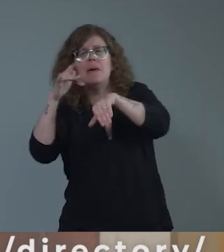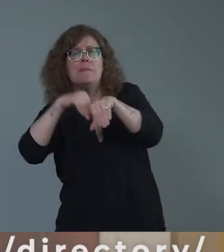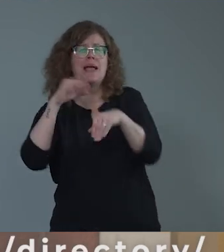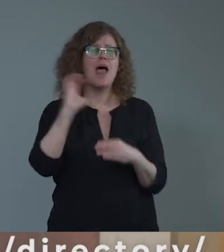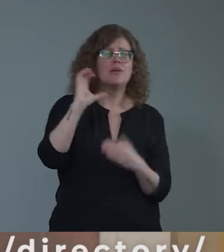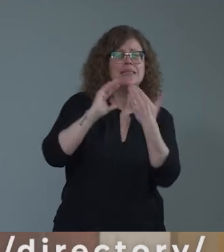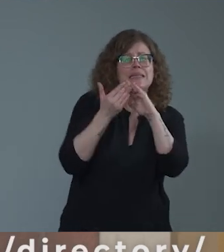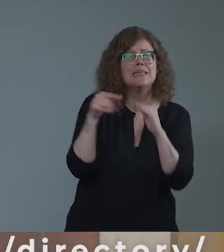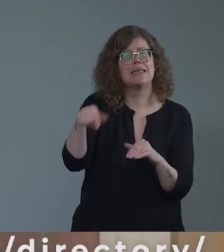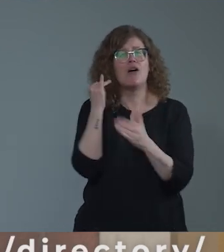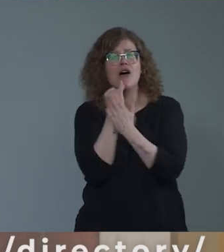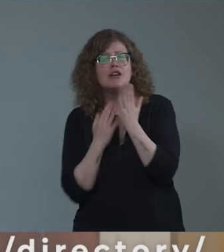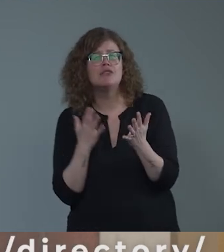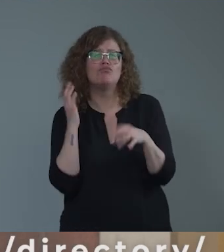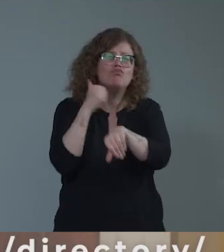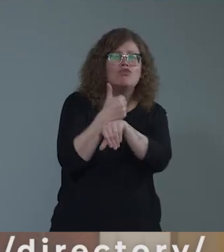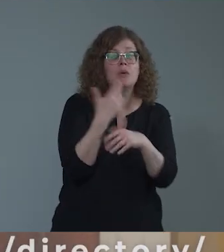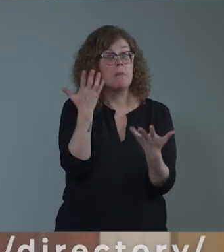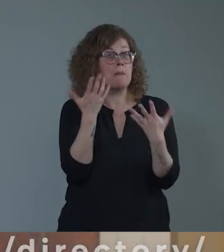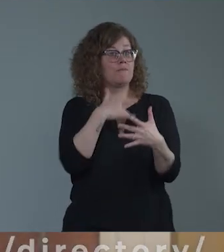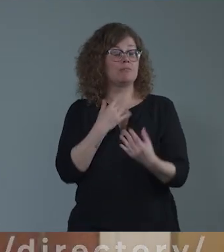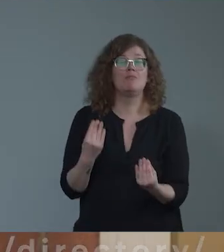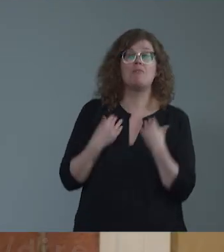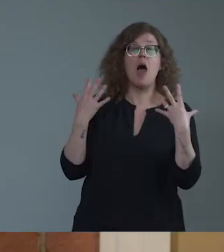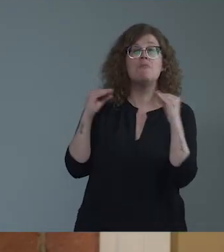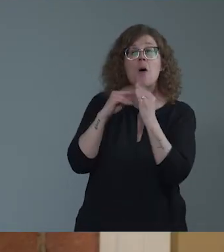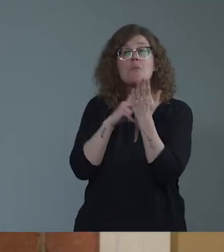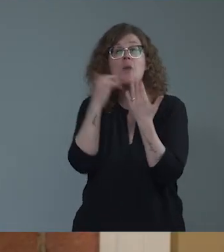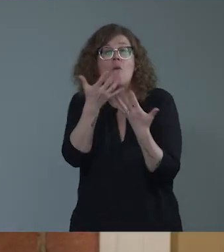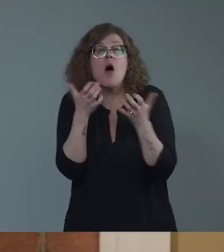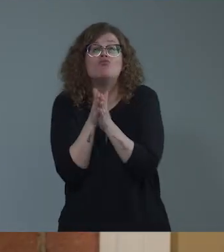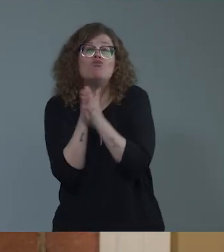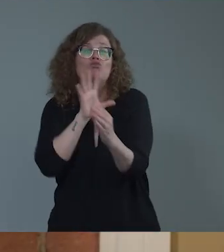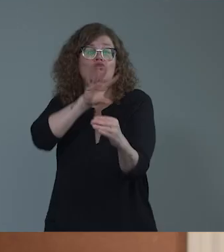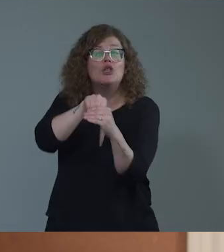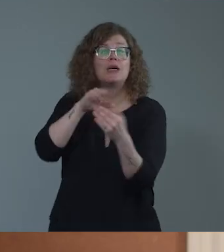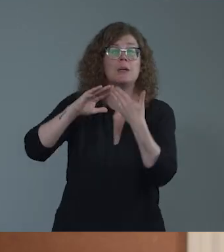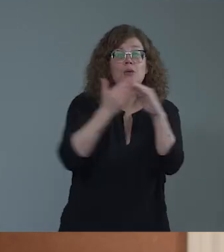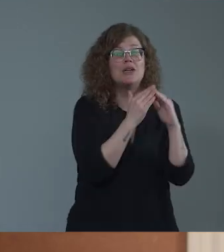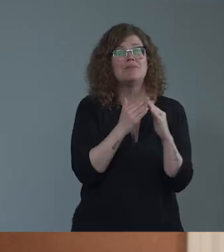and you can go through and you can see some of the exciting work that's available in Calgary, artists that are here and maybe get inspired